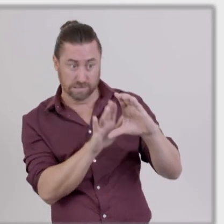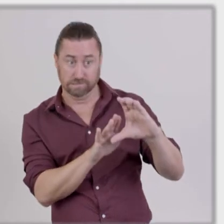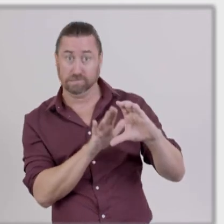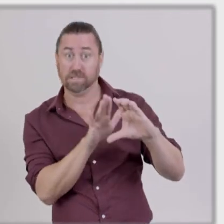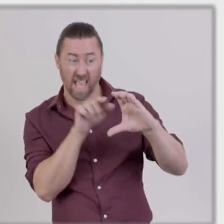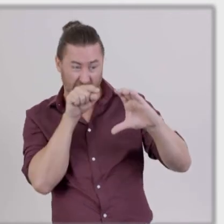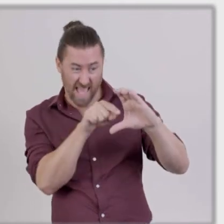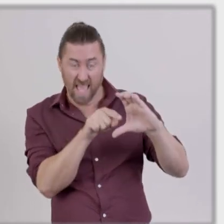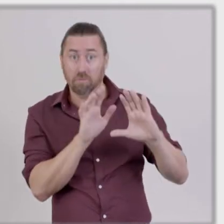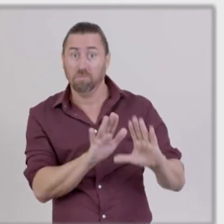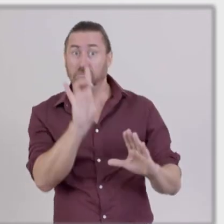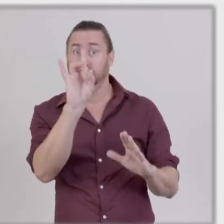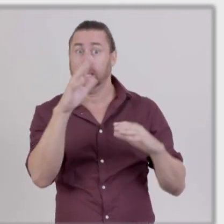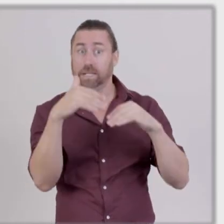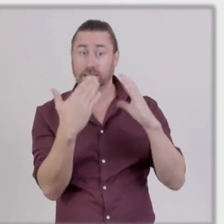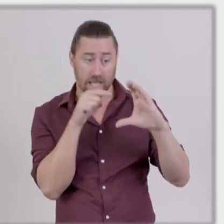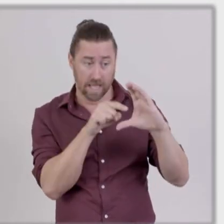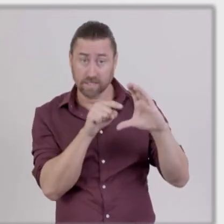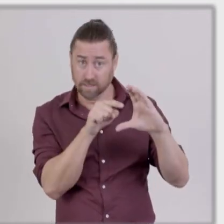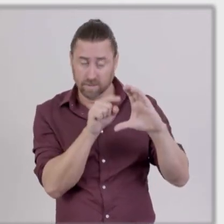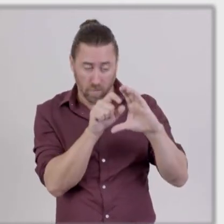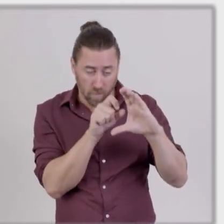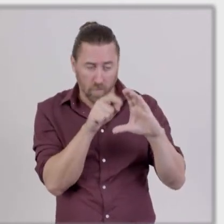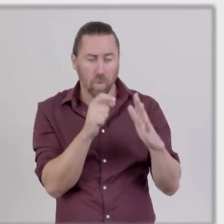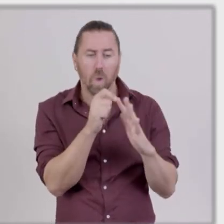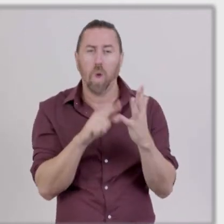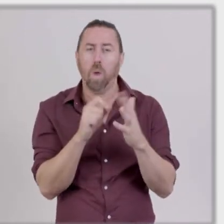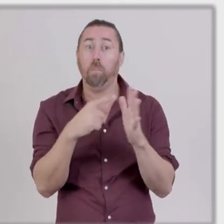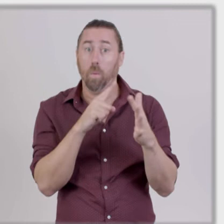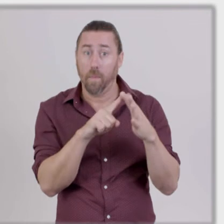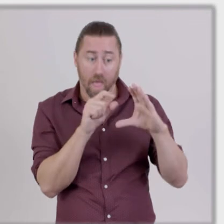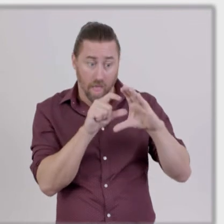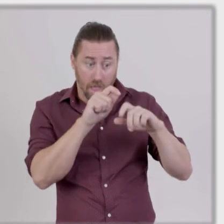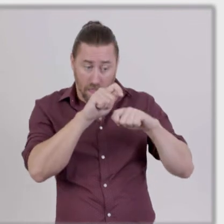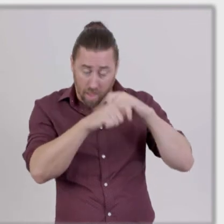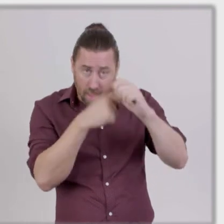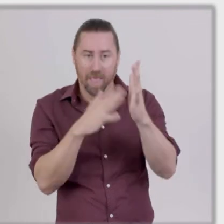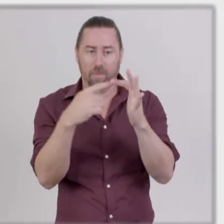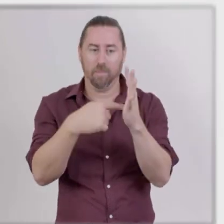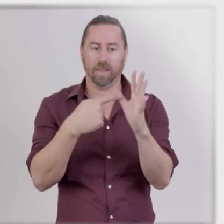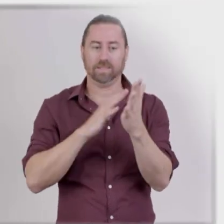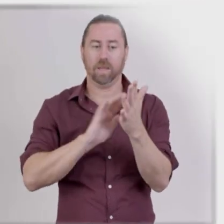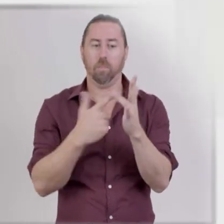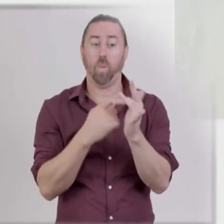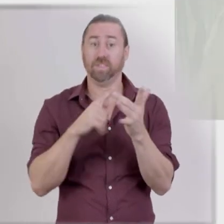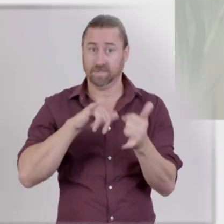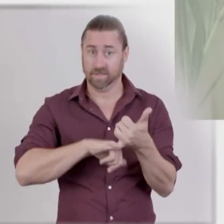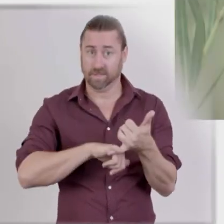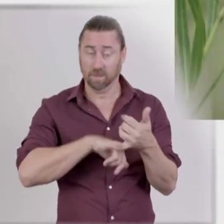For the next ten days, inside the chrysalis, the pupa rapidly transform, through metamorphosis into a butterfly.